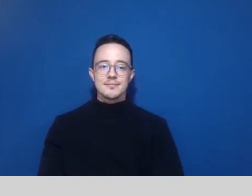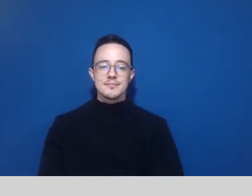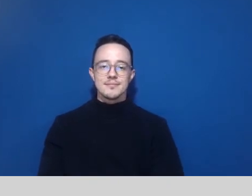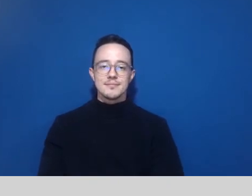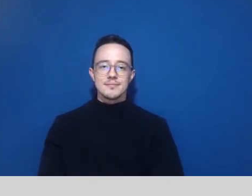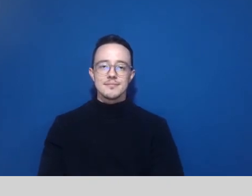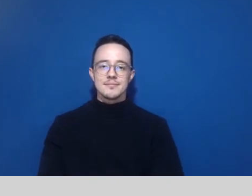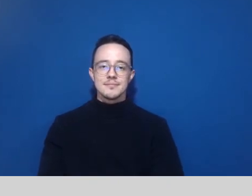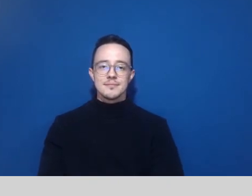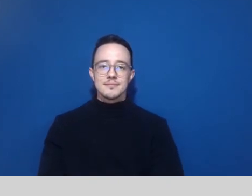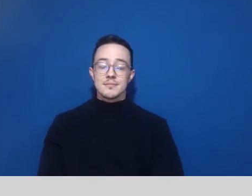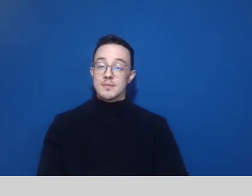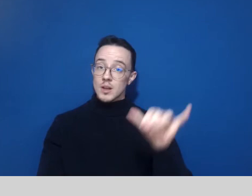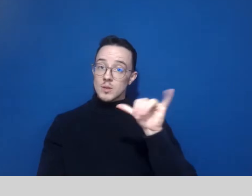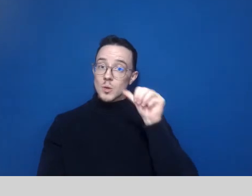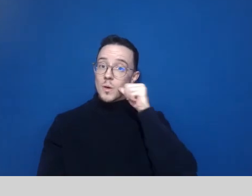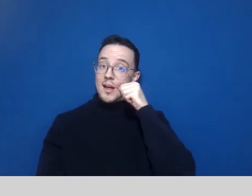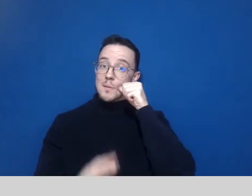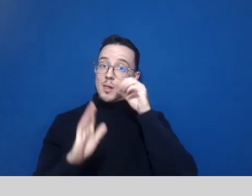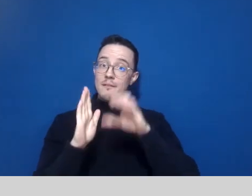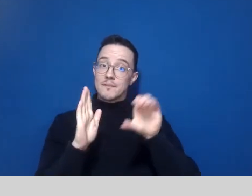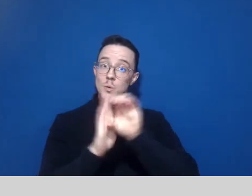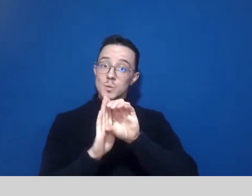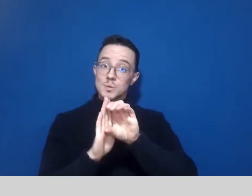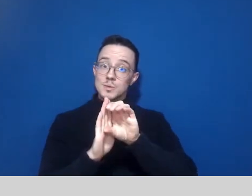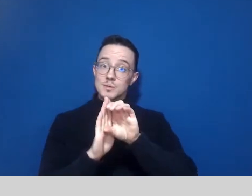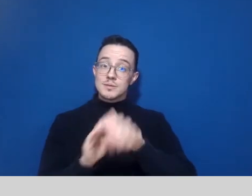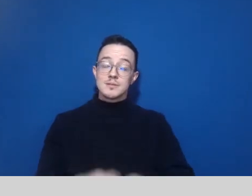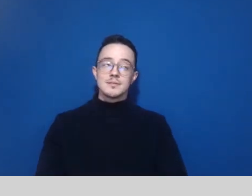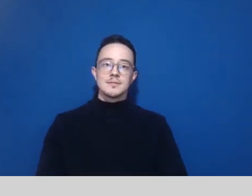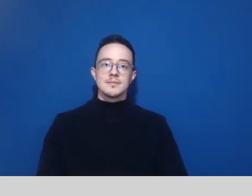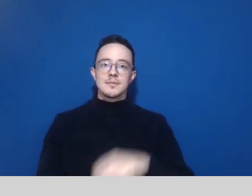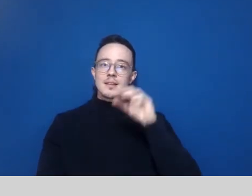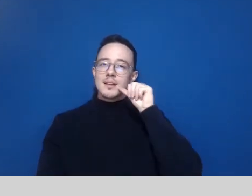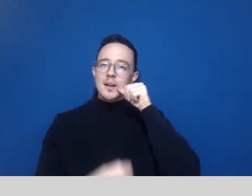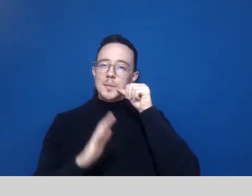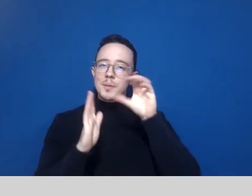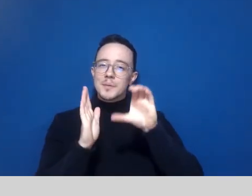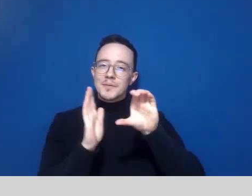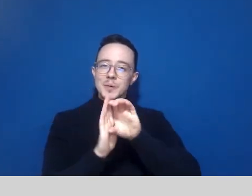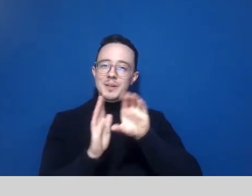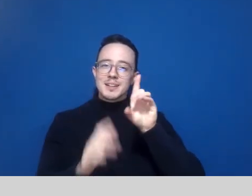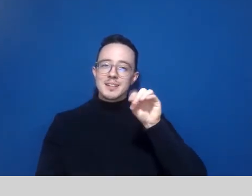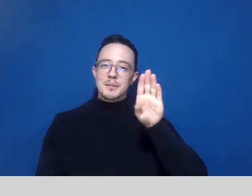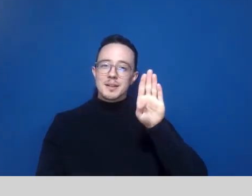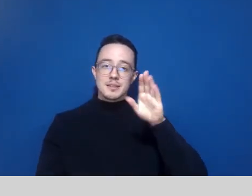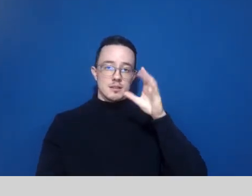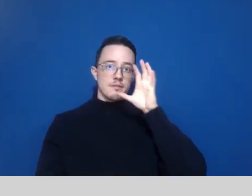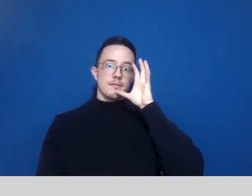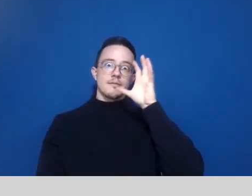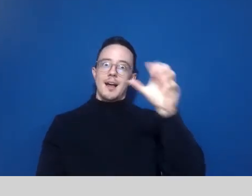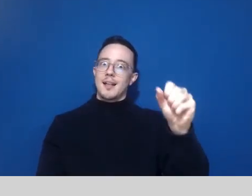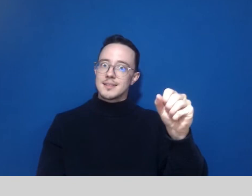I also mentioned earlier on Apple photos. So, the Apple Photos databases are absolutely fascinating.